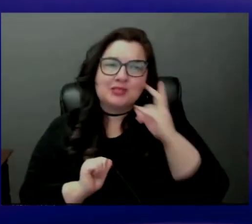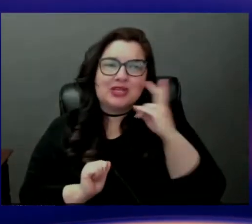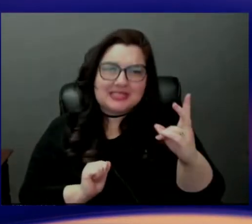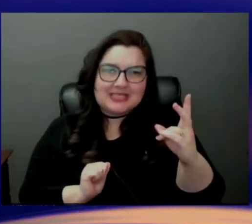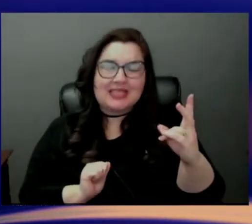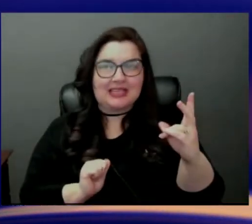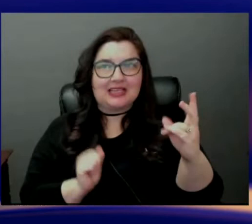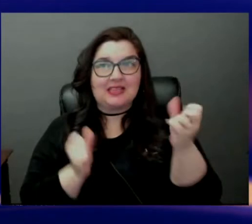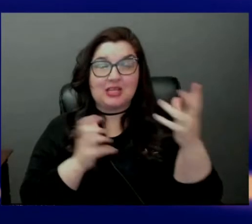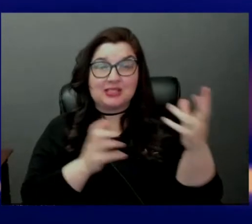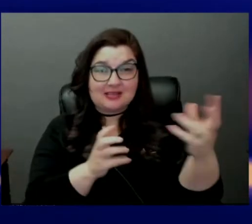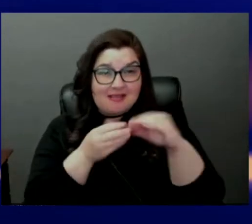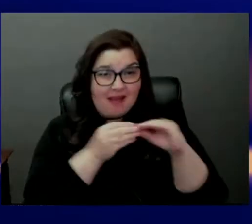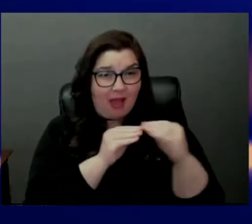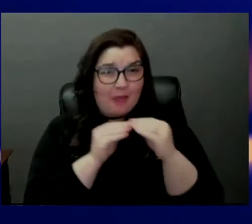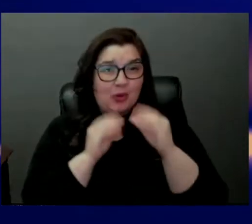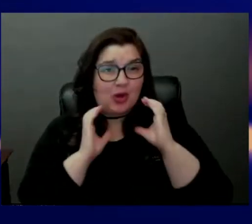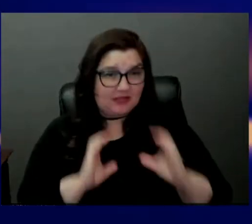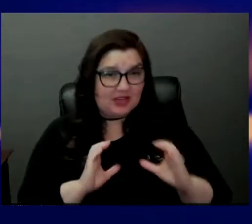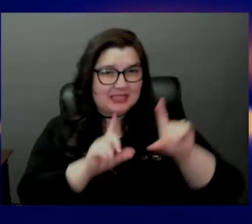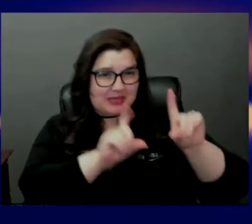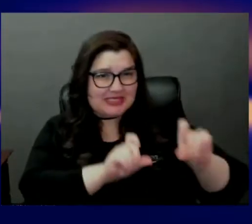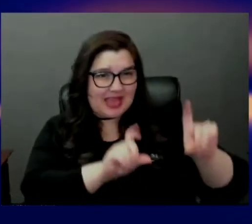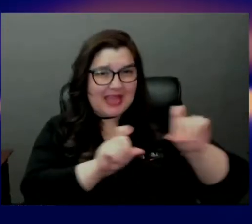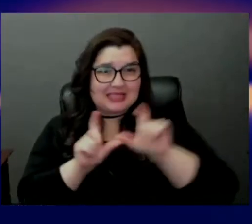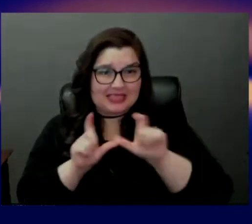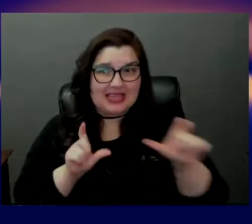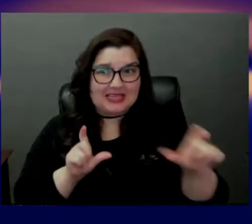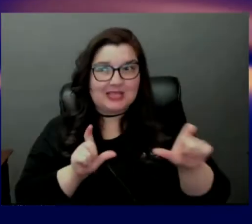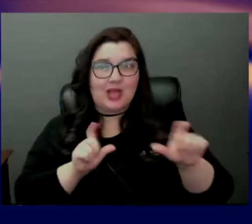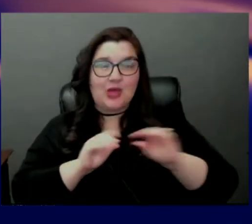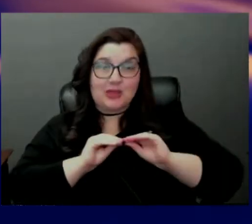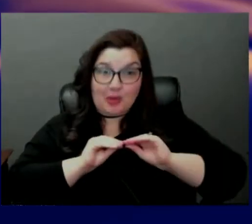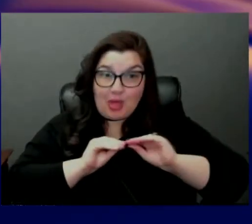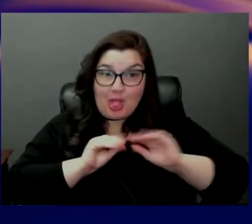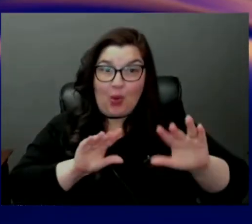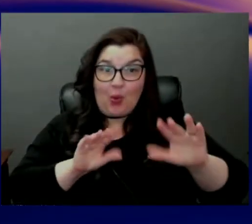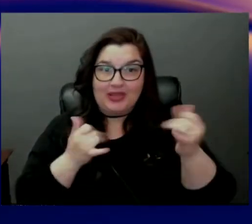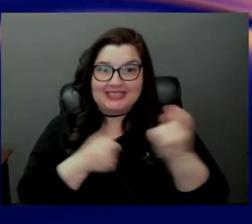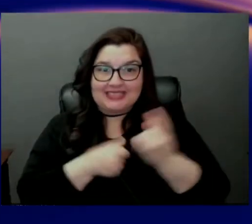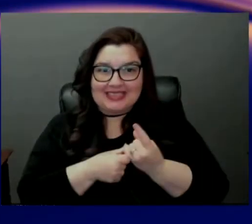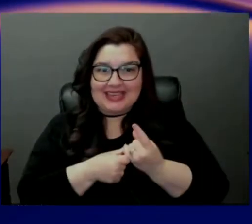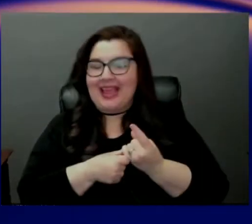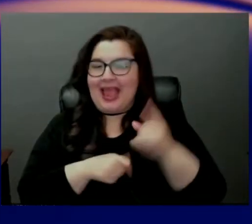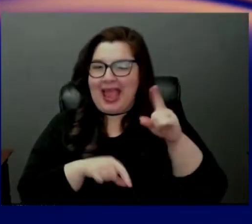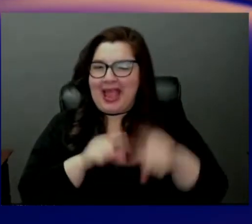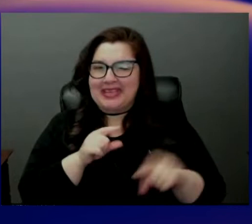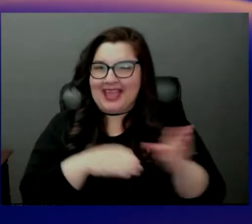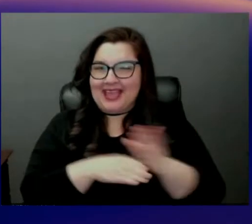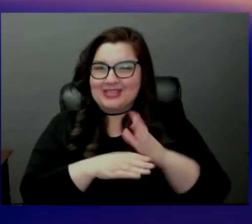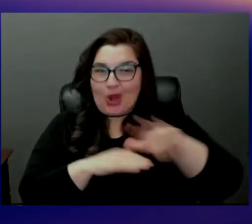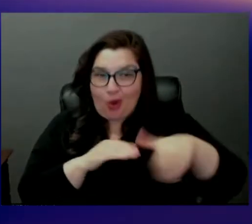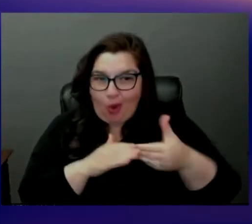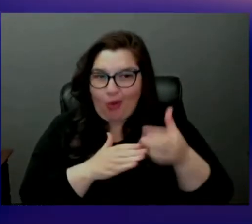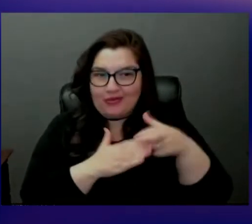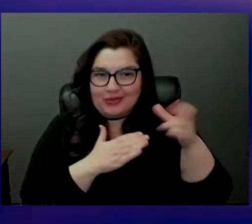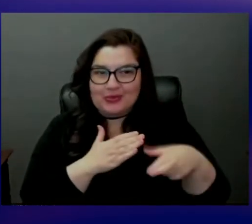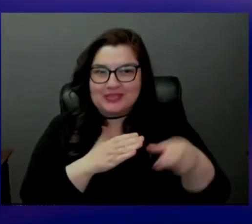on these instances and are deploying today. I don't have the ability to share all of the results, but I can share with what we've seen from Redis